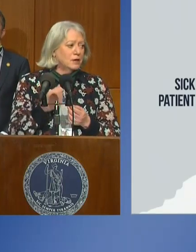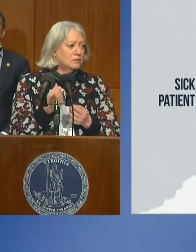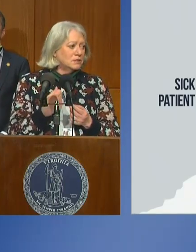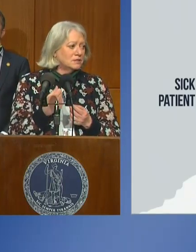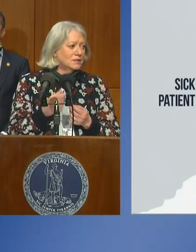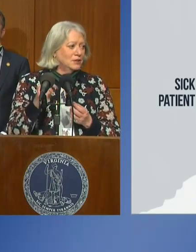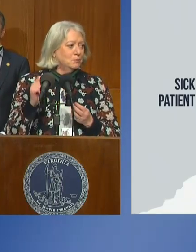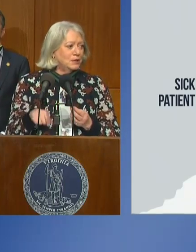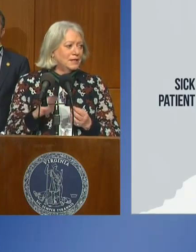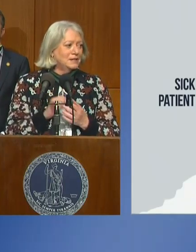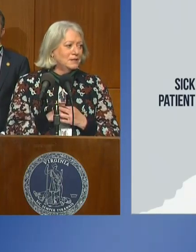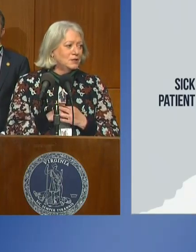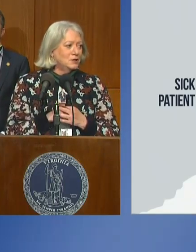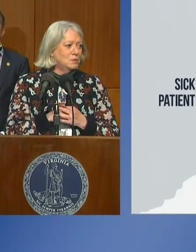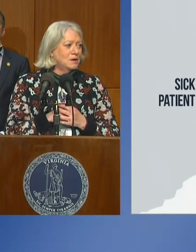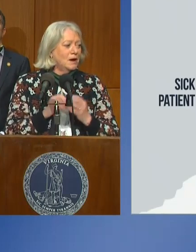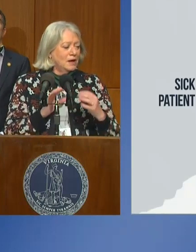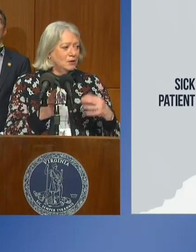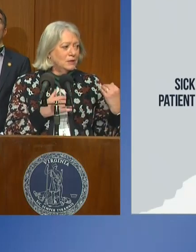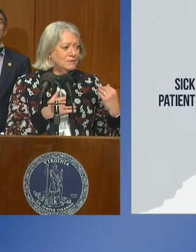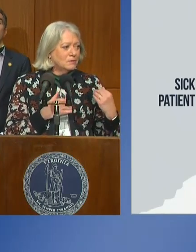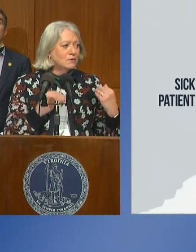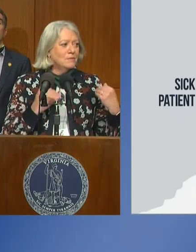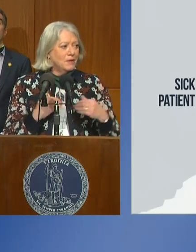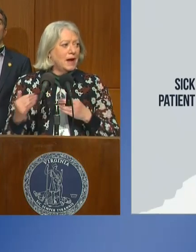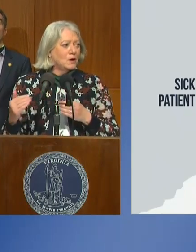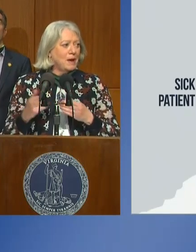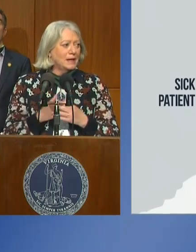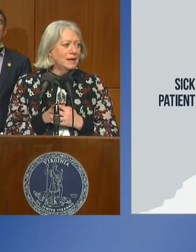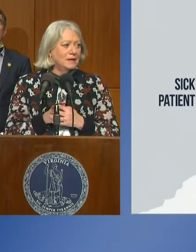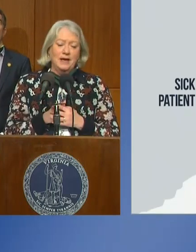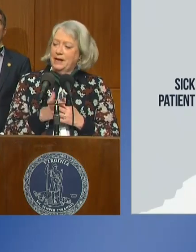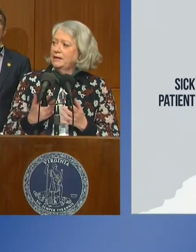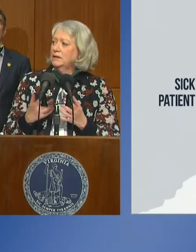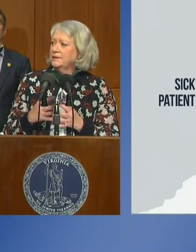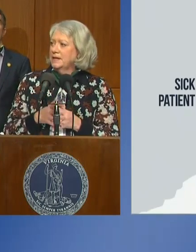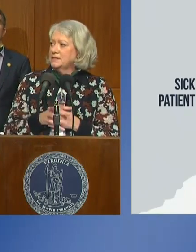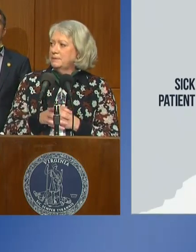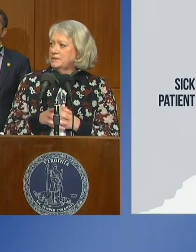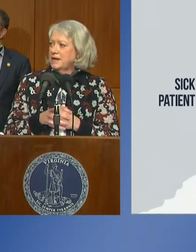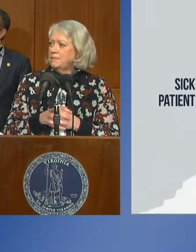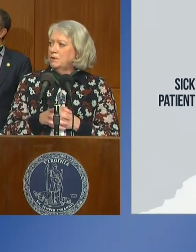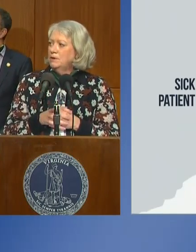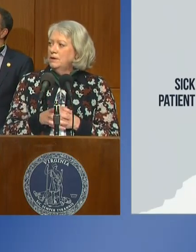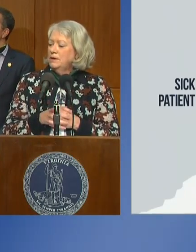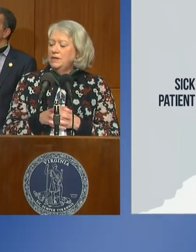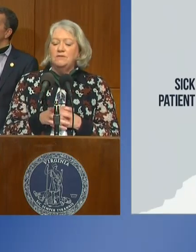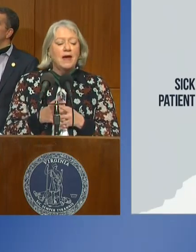PUT YOU I DO YOU HAVE A GUN. I